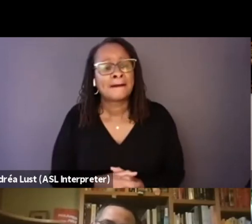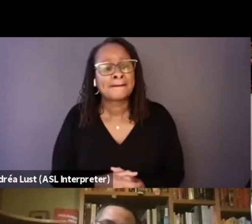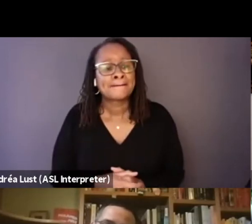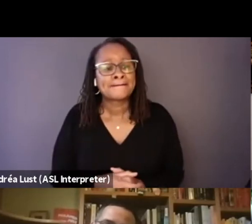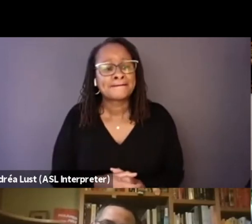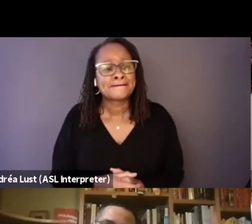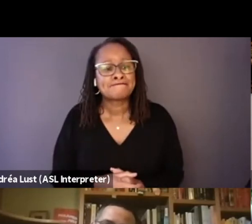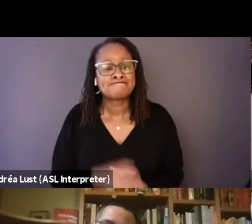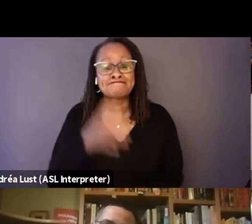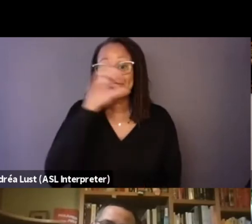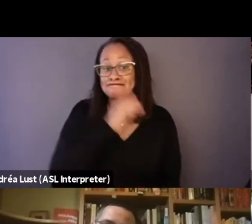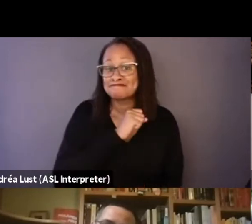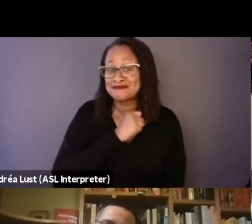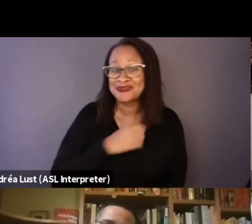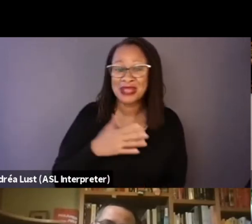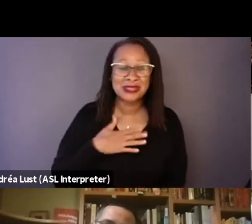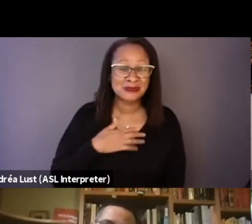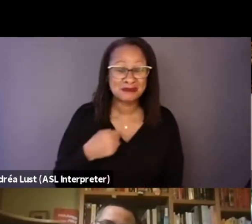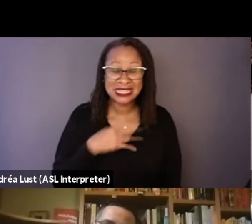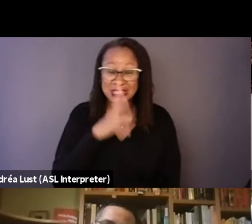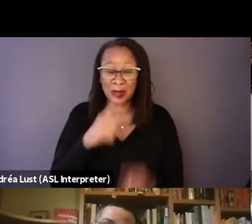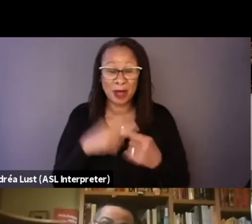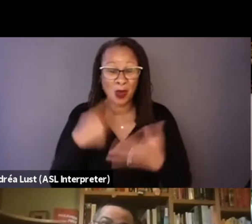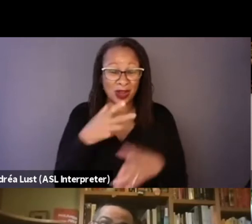I guess this is just me talking about what I got out of these films.